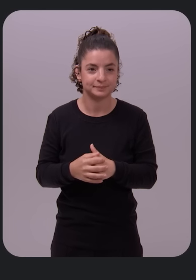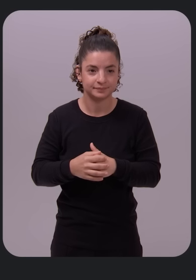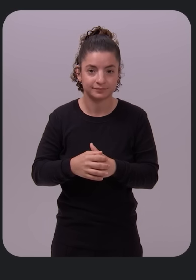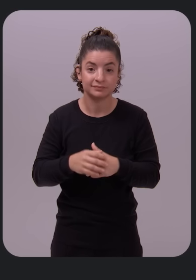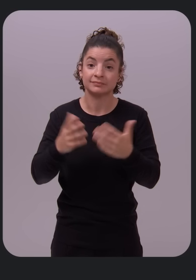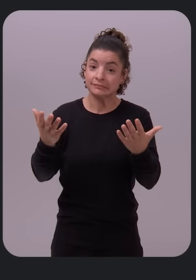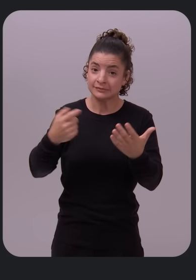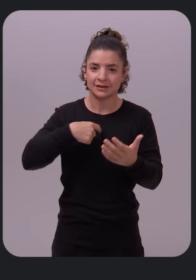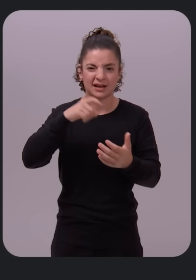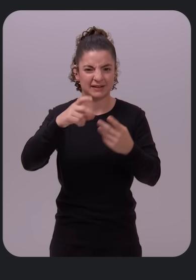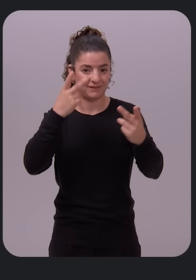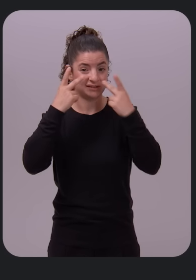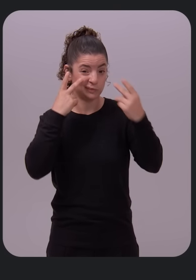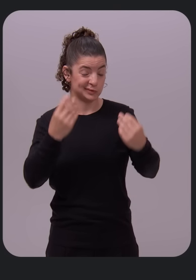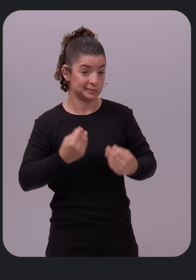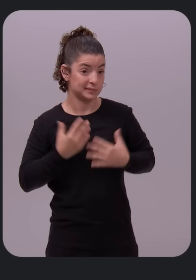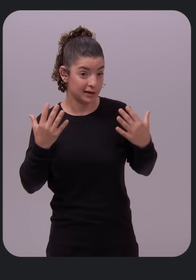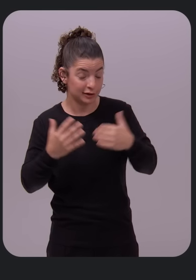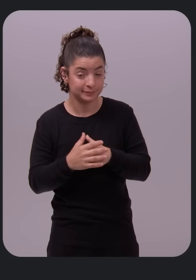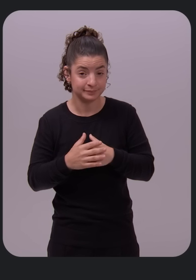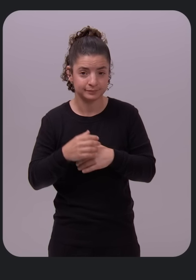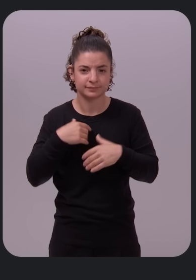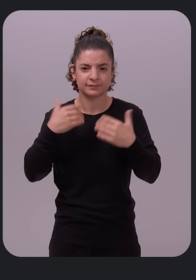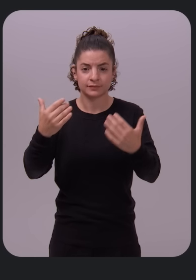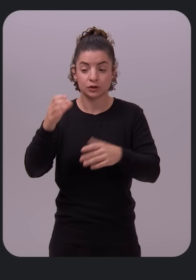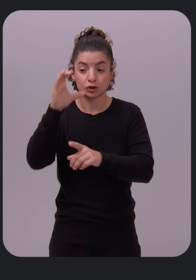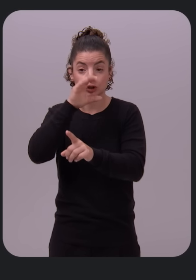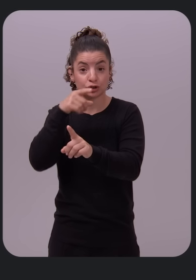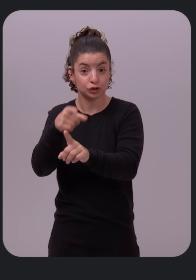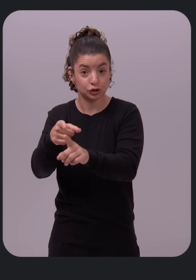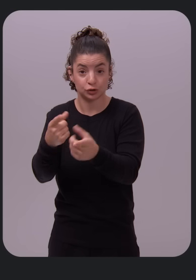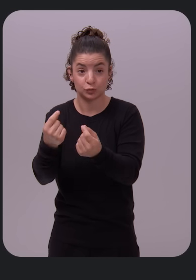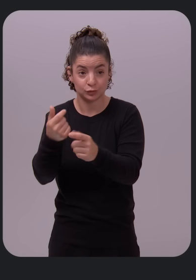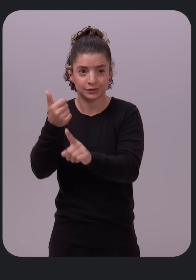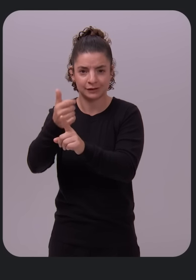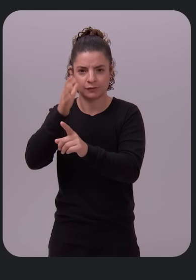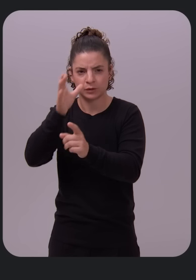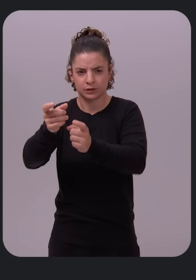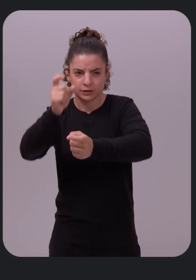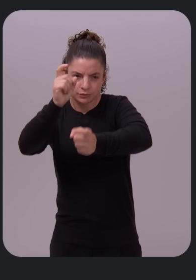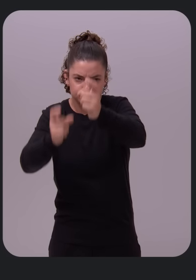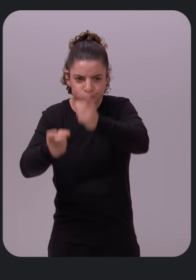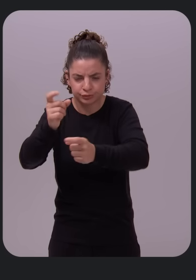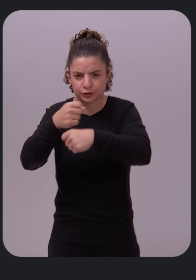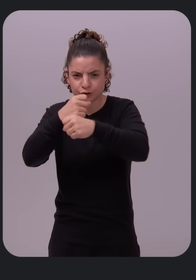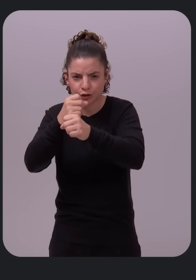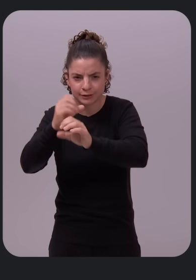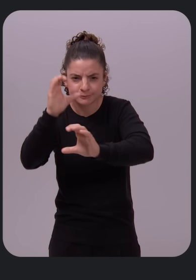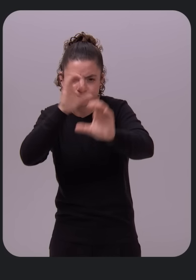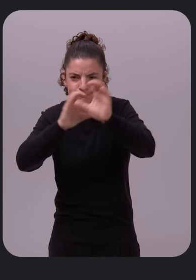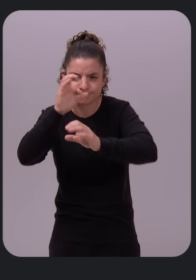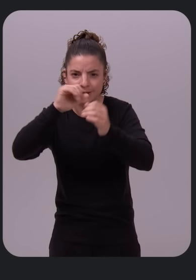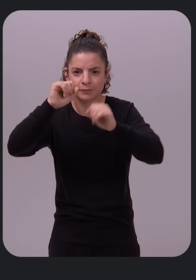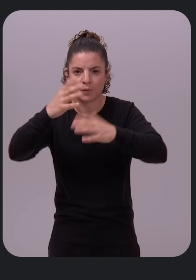What I need first is visual inspiration. Search dynamically generates a browsable mosaic